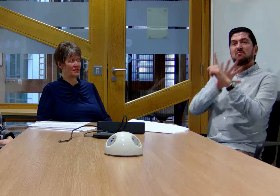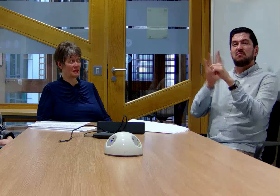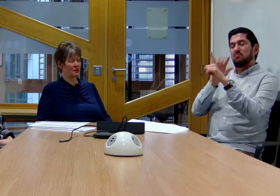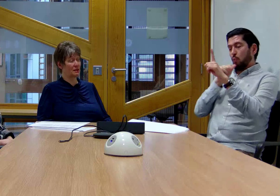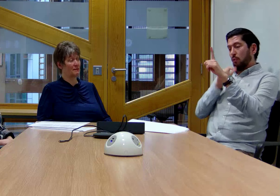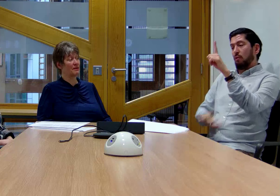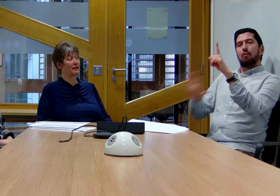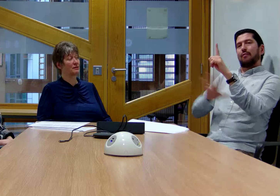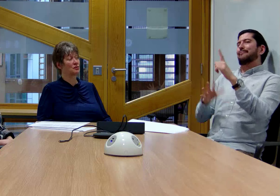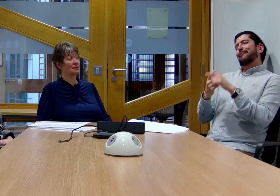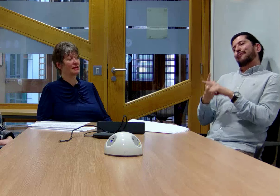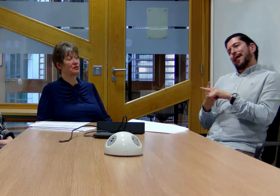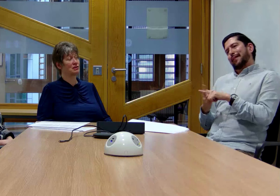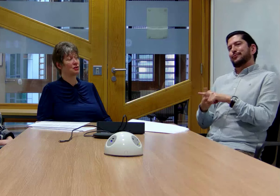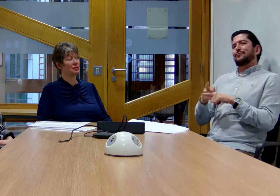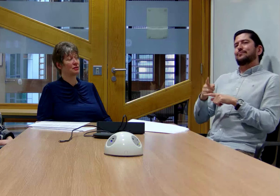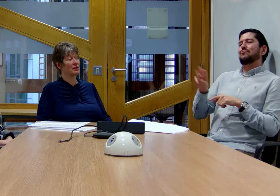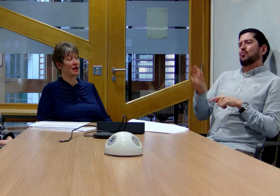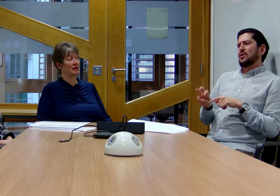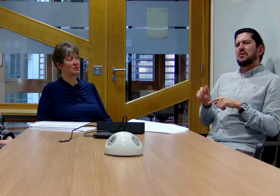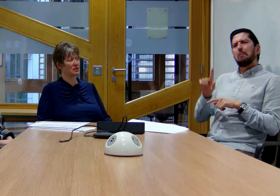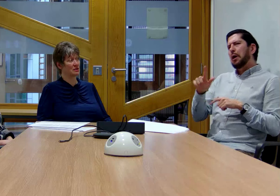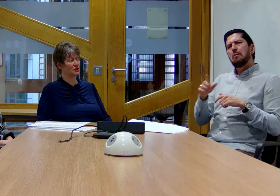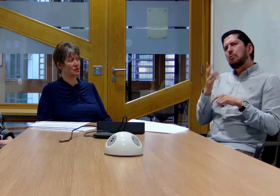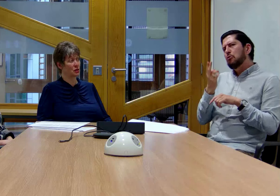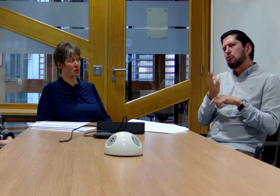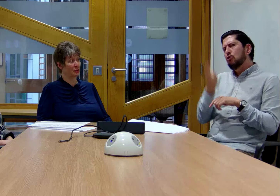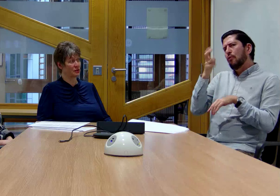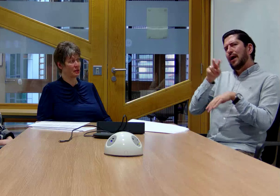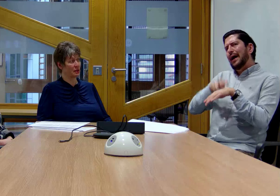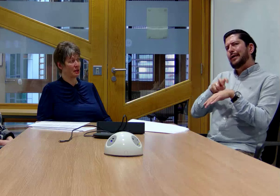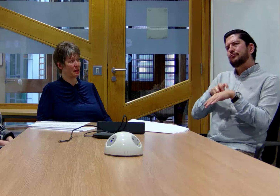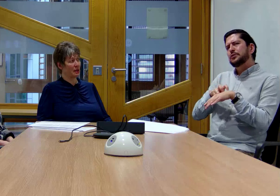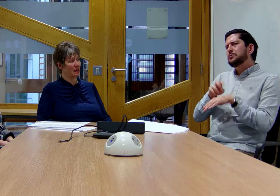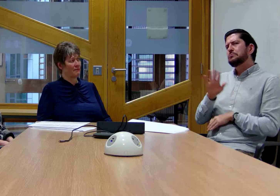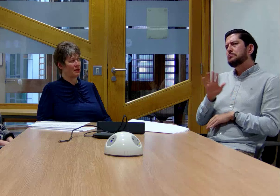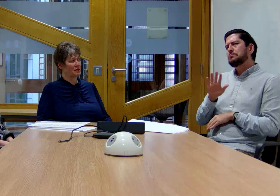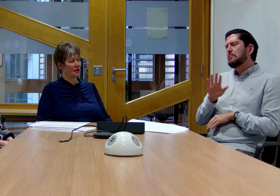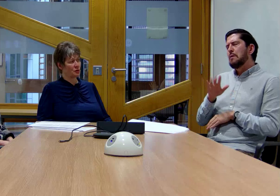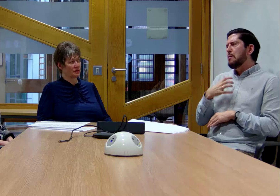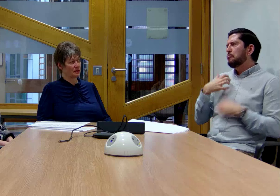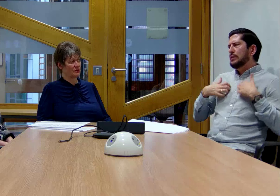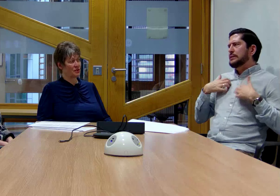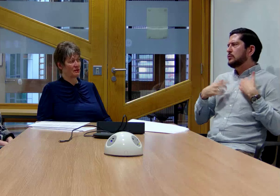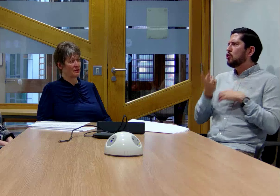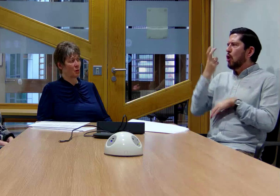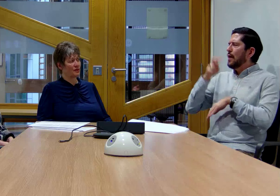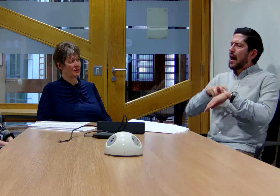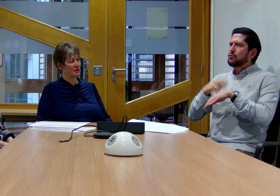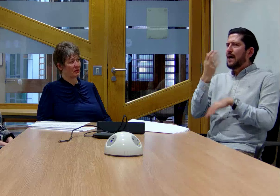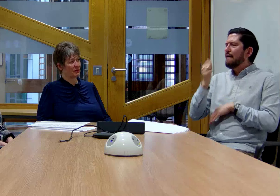ago. And so I think that it will probably have a similar impact to the legislation that has started in Scotland.